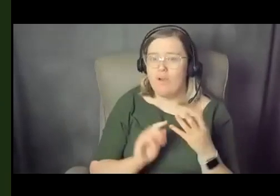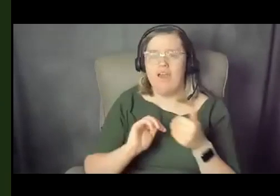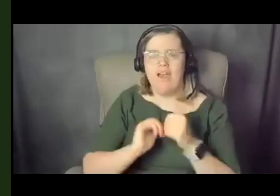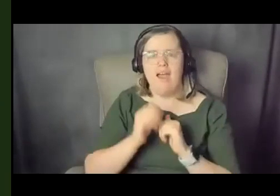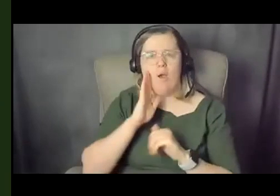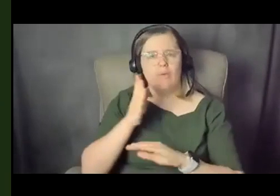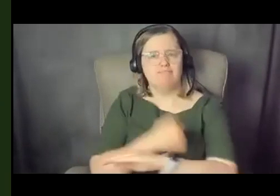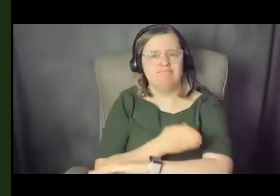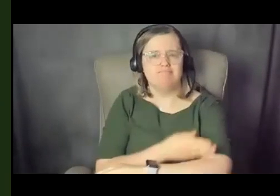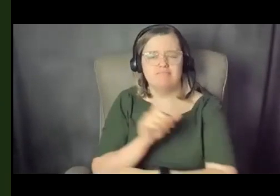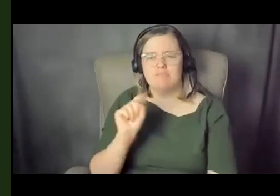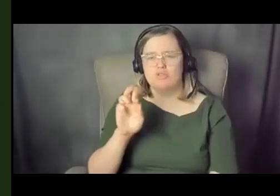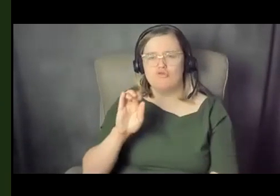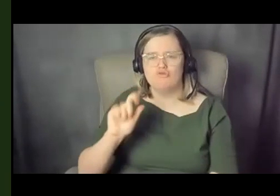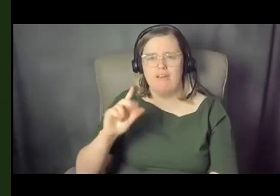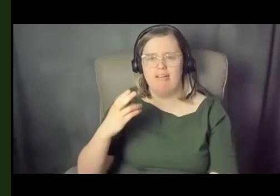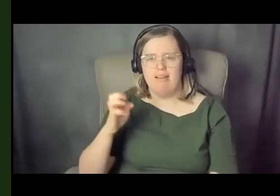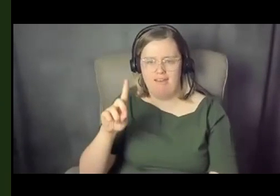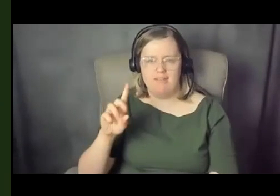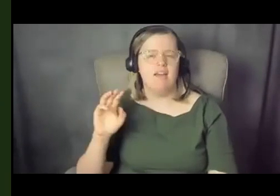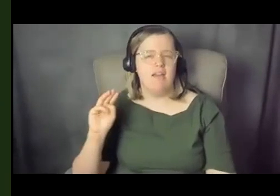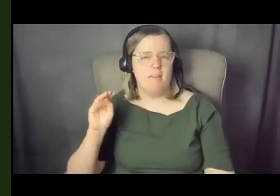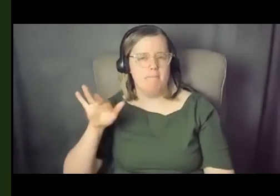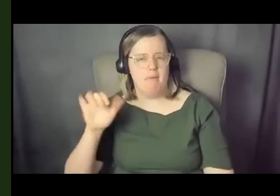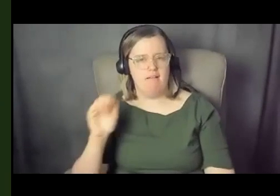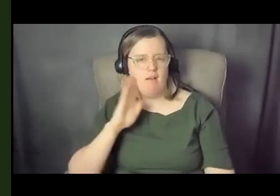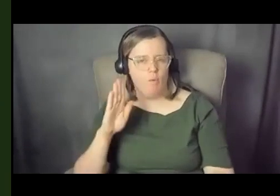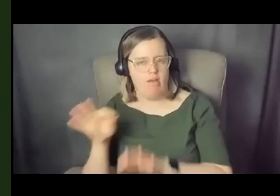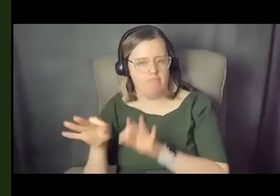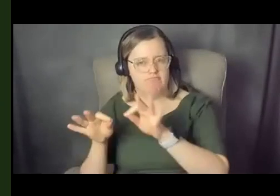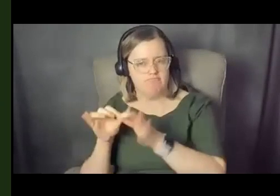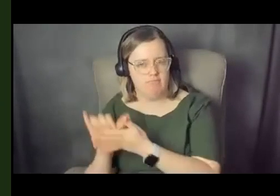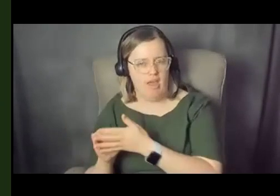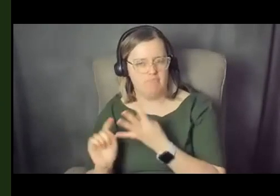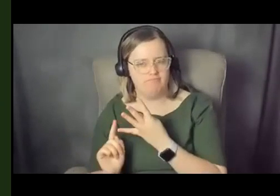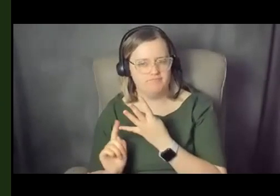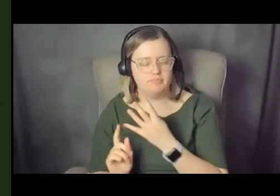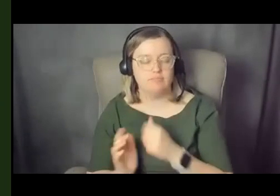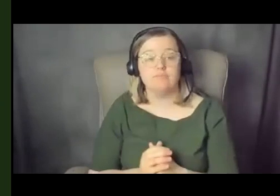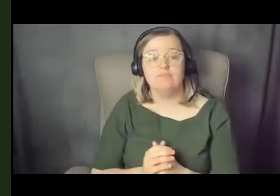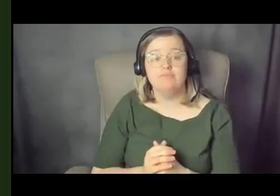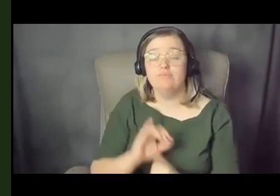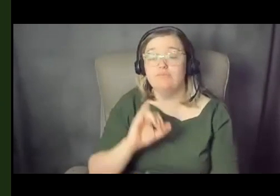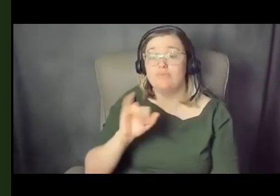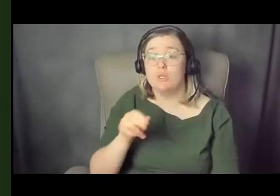the trailhead, which will be covered by Monica. On June 23, you can join us for our second meeting on how we